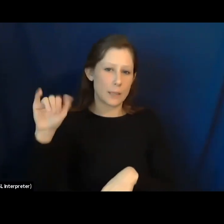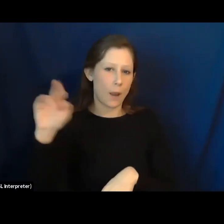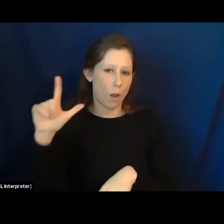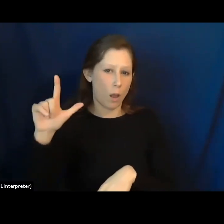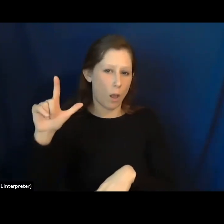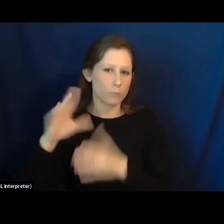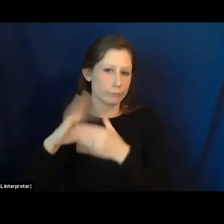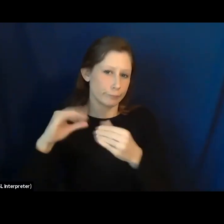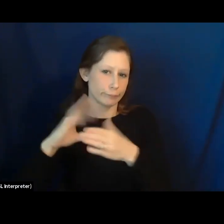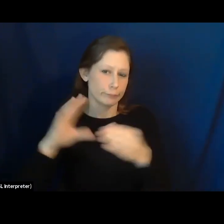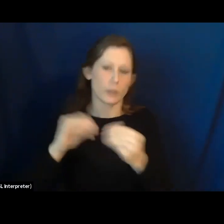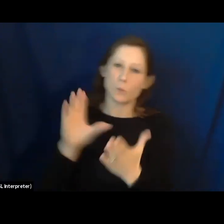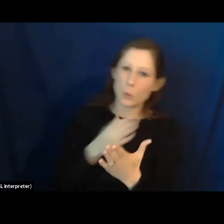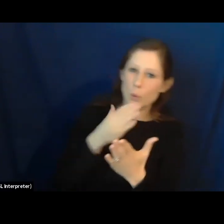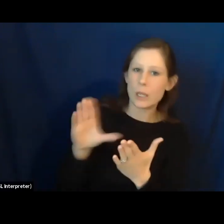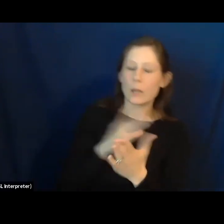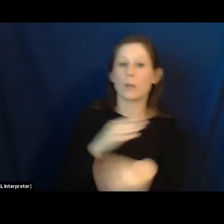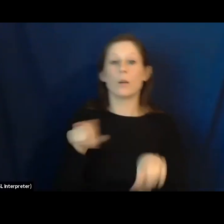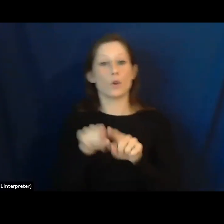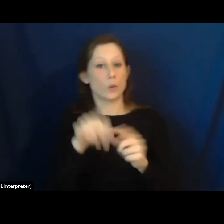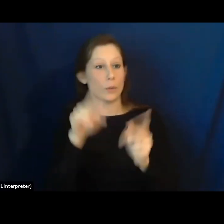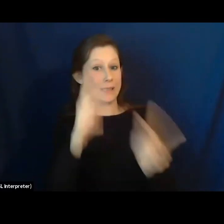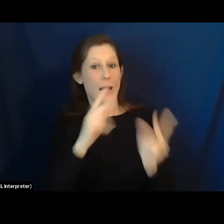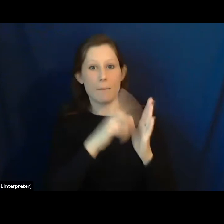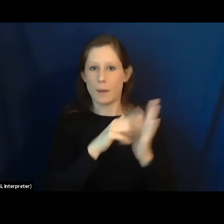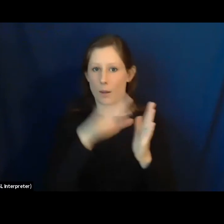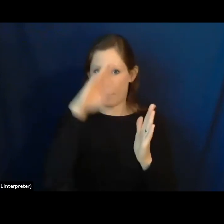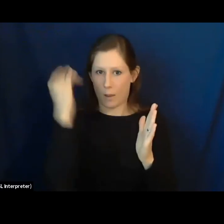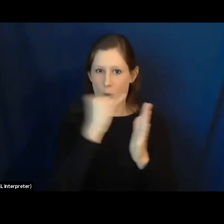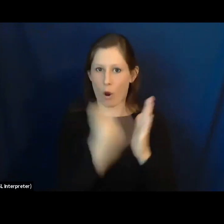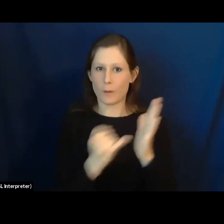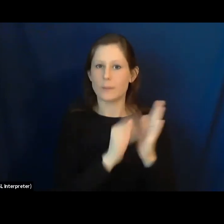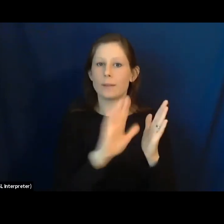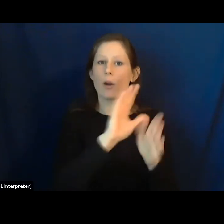interpretation from PaintedBlack artists and you could also hear those works described